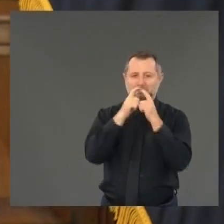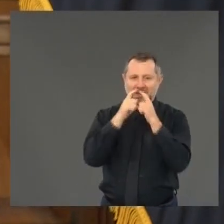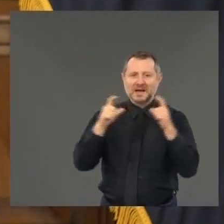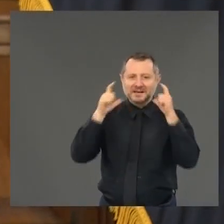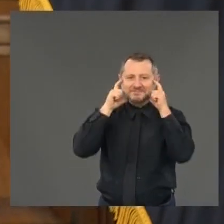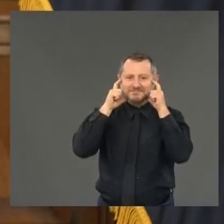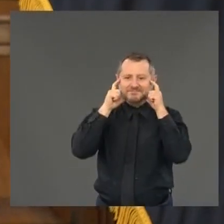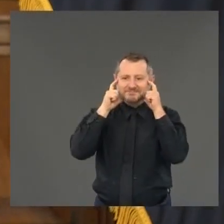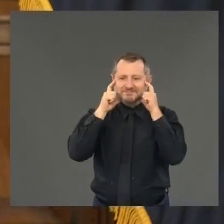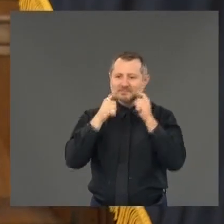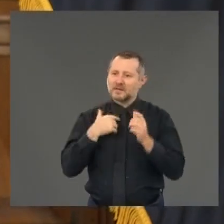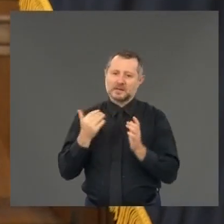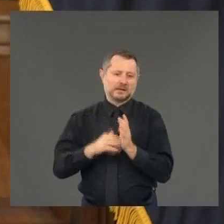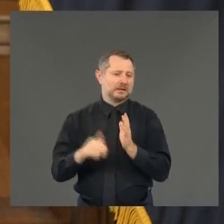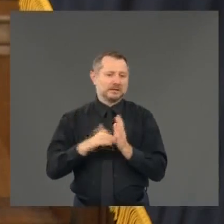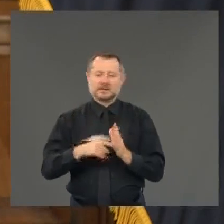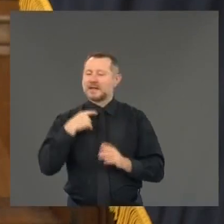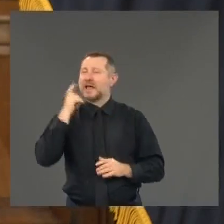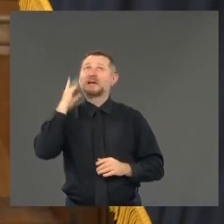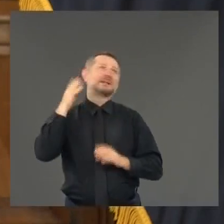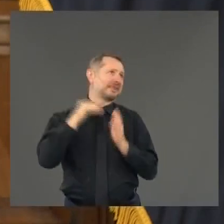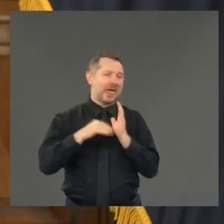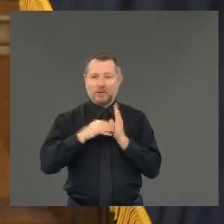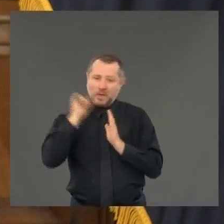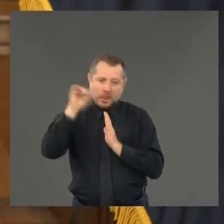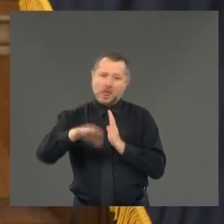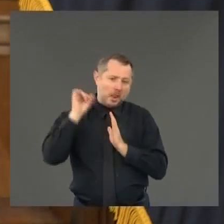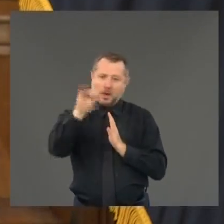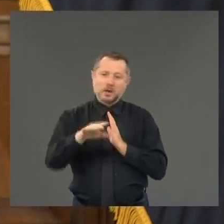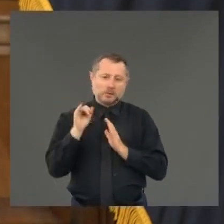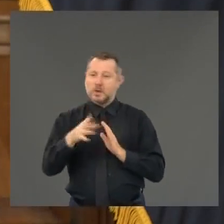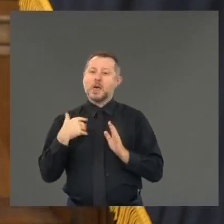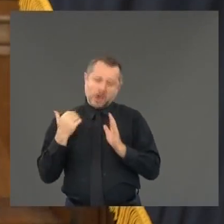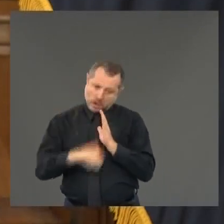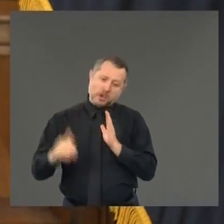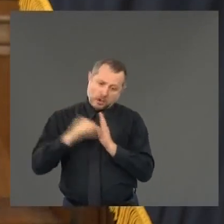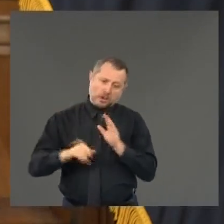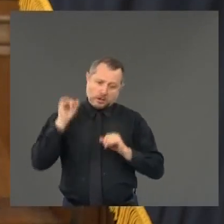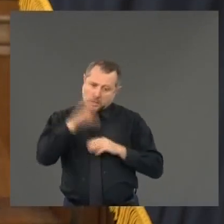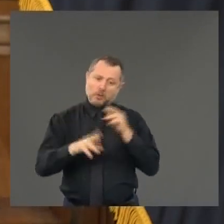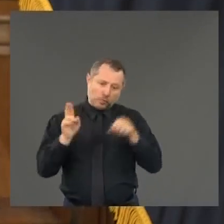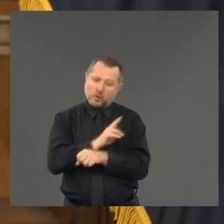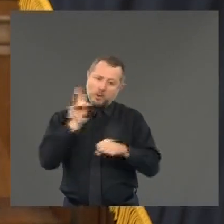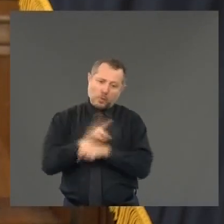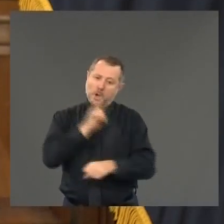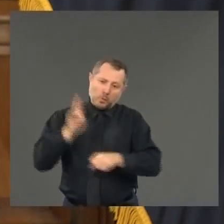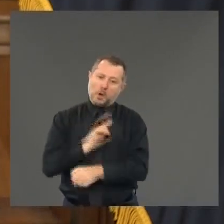DISCIPLINE OR NOT. MY ADVICE IS EVERY COP SHOULD BE WEARING A MASK. I SAID THAT 800 TIMES.